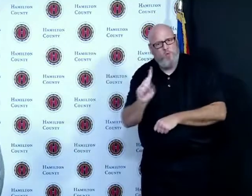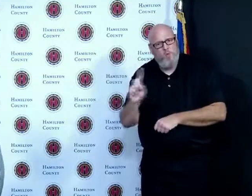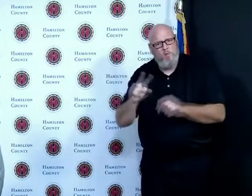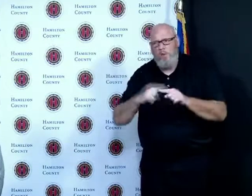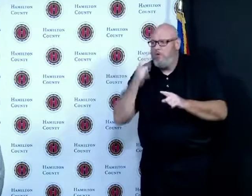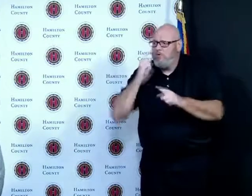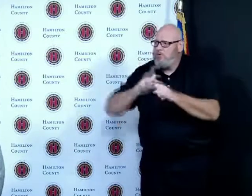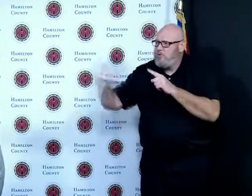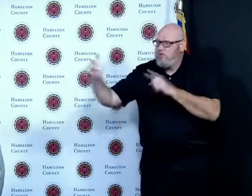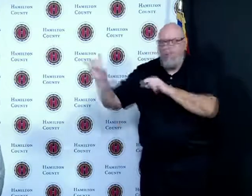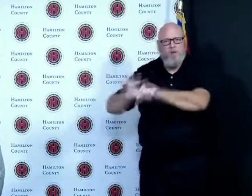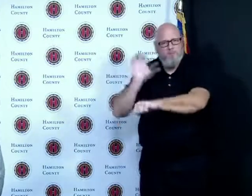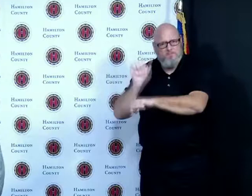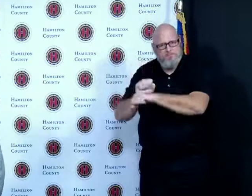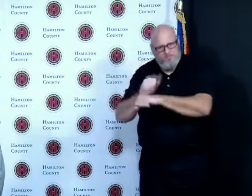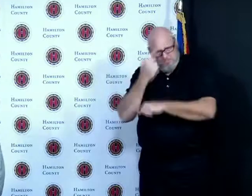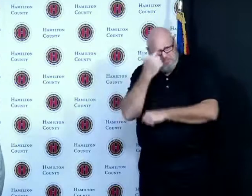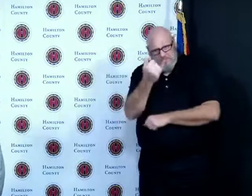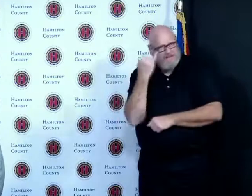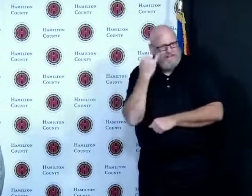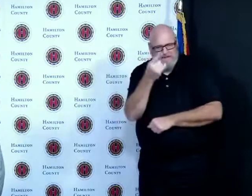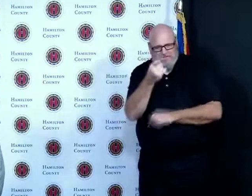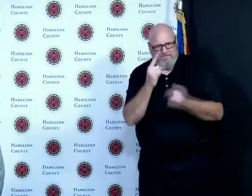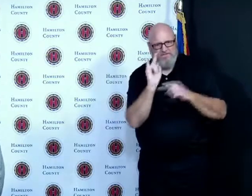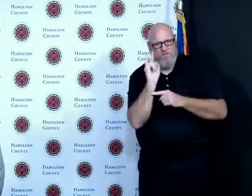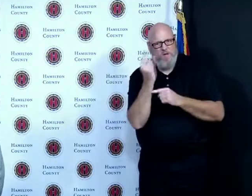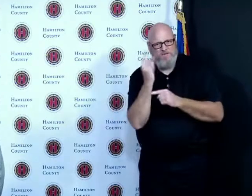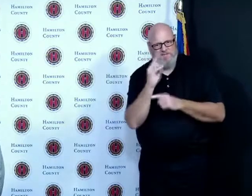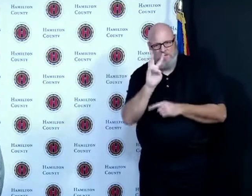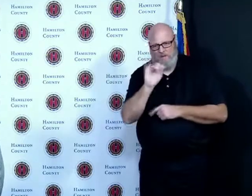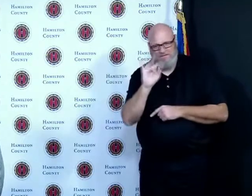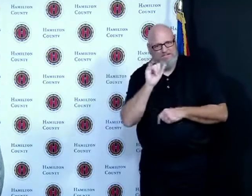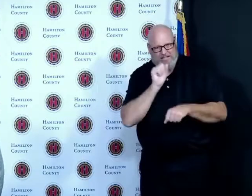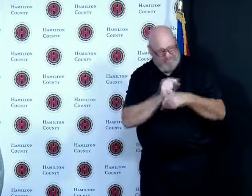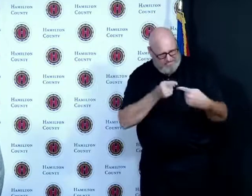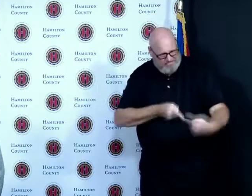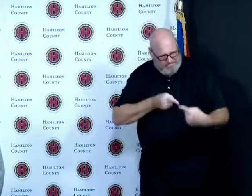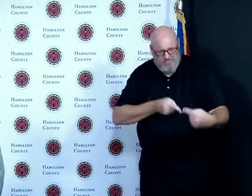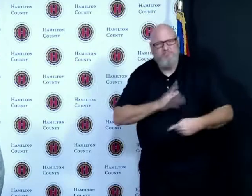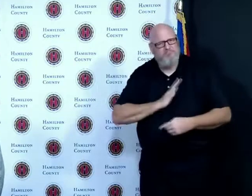sources you know we have a lot of work to do and if we continue to work together I believe that